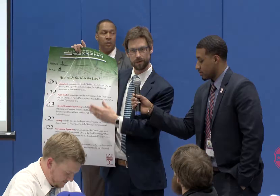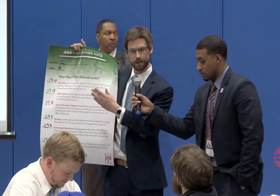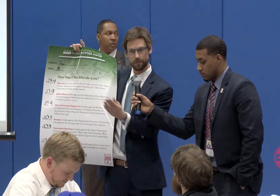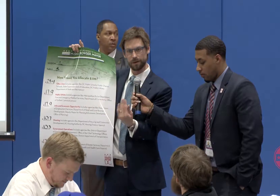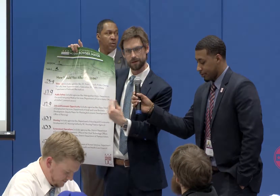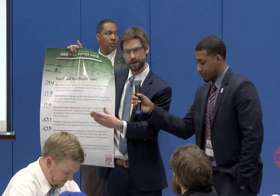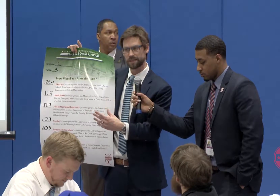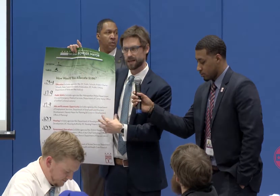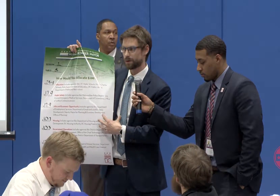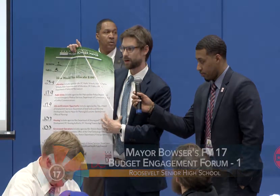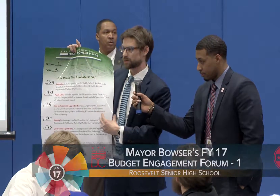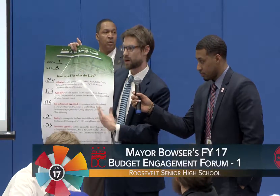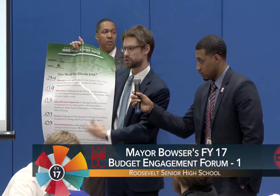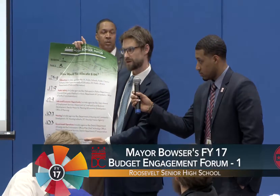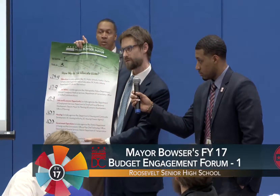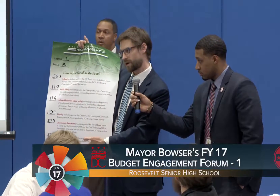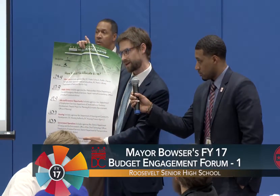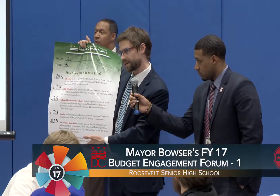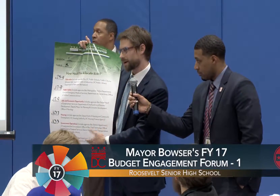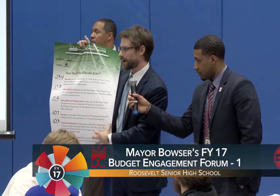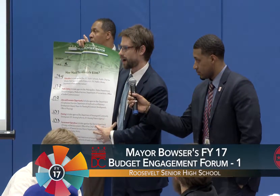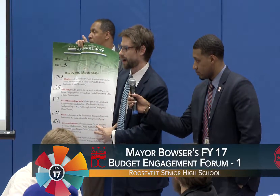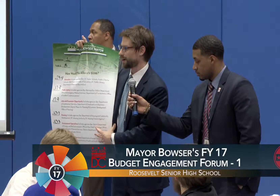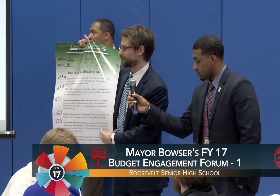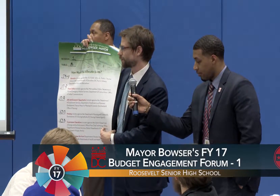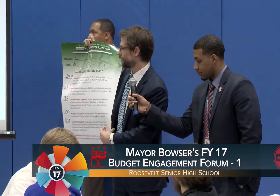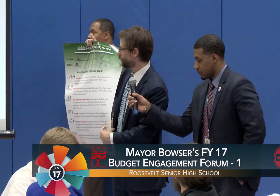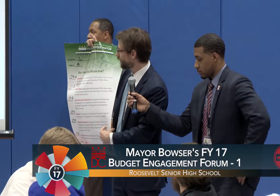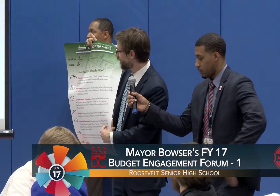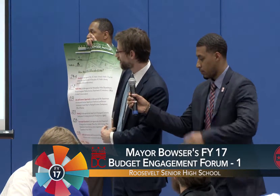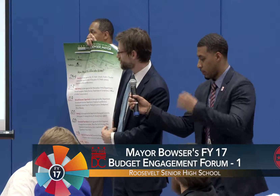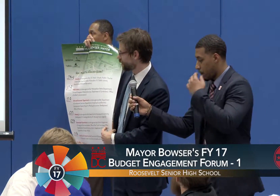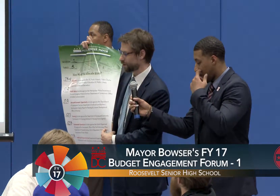WHEN WE WENT AROUND THE BUDGET IT WAS 140 AND SO WE WERE $40